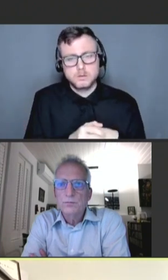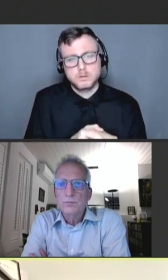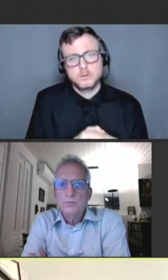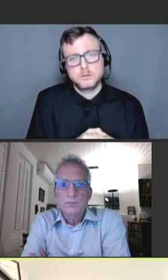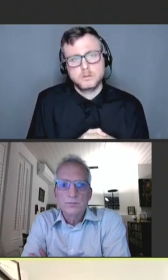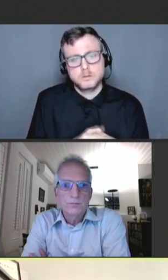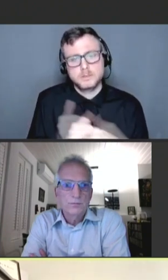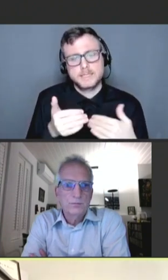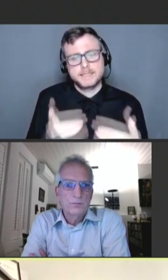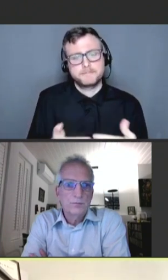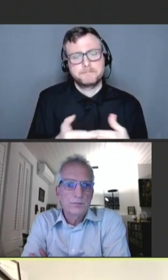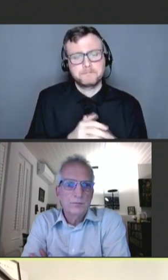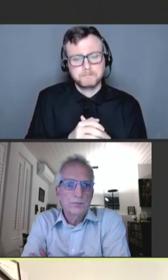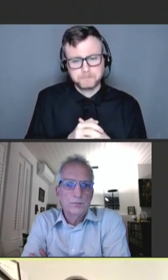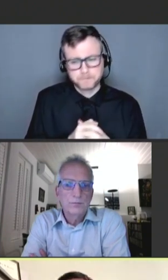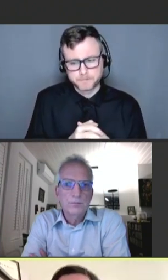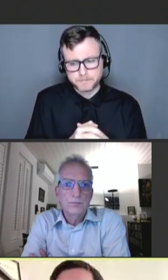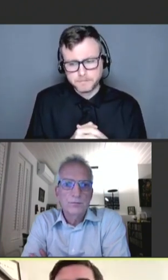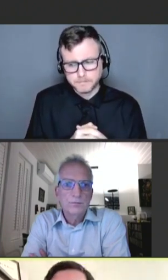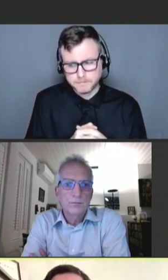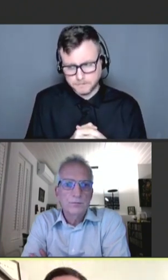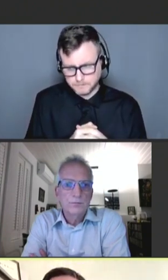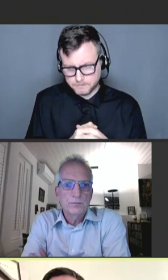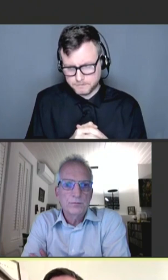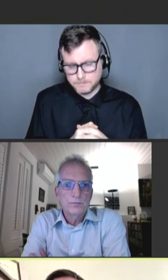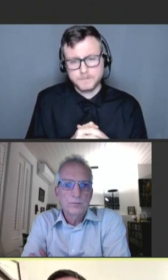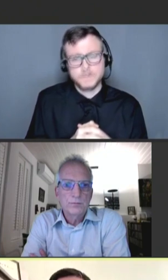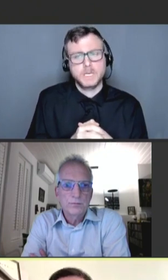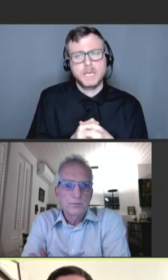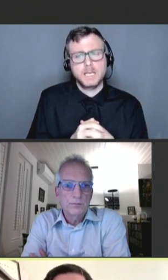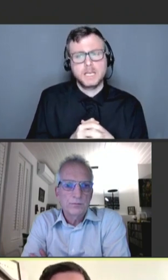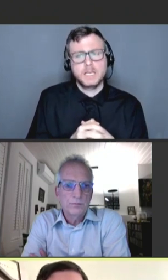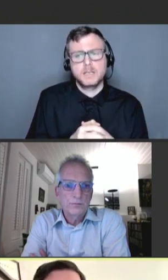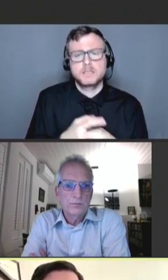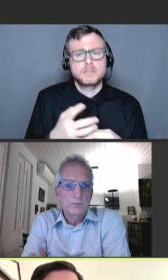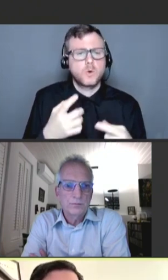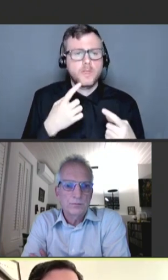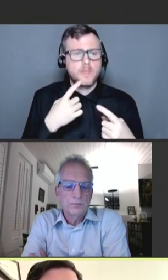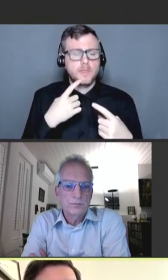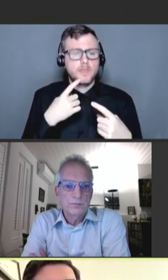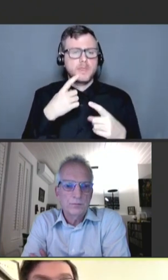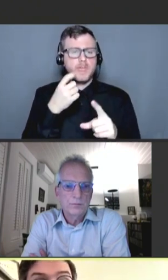So, what's the effect of the vaccine on Long-COVID? And we think that,